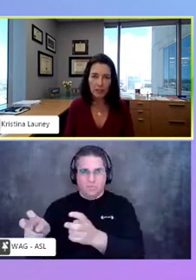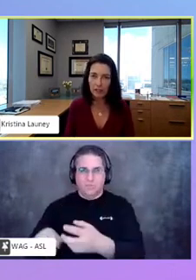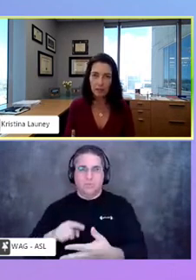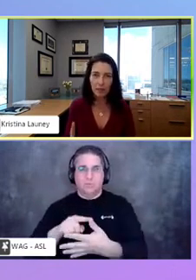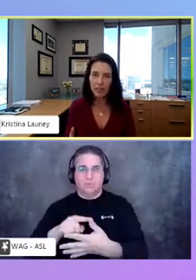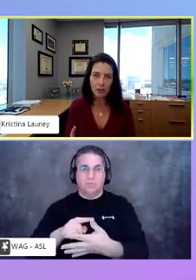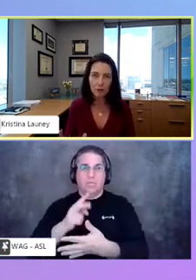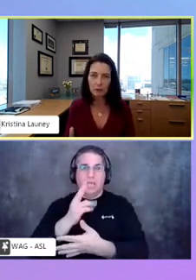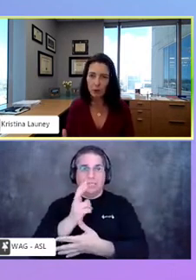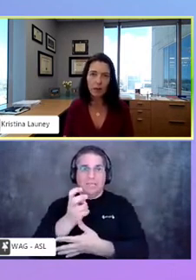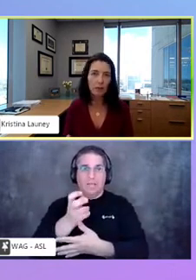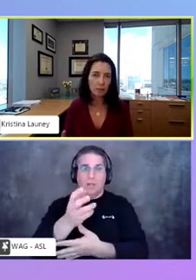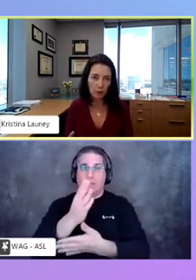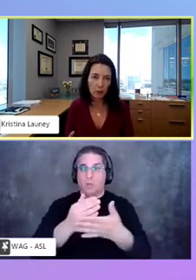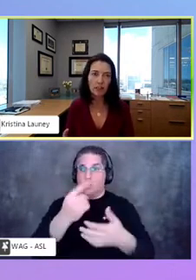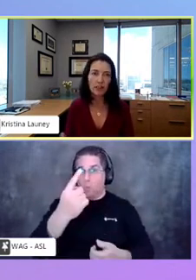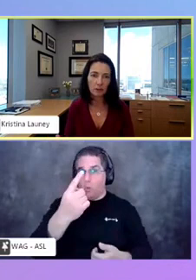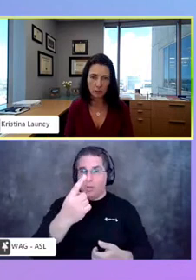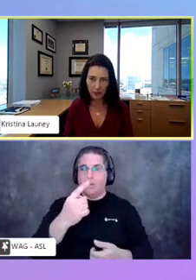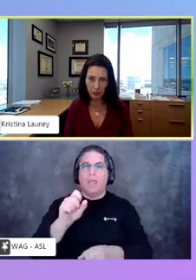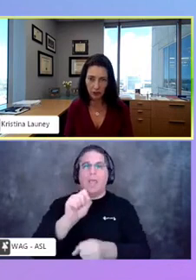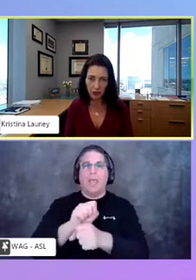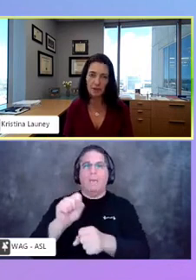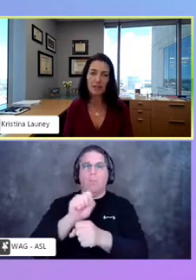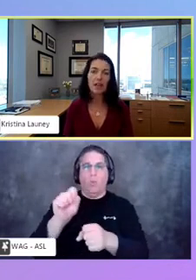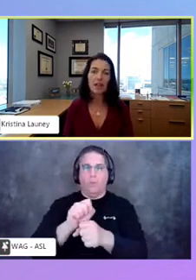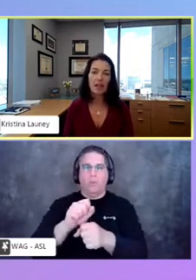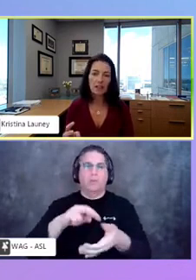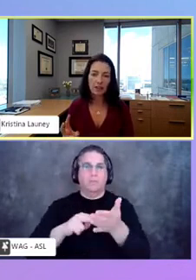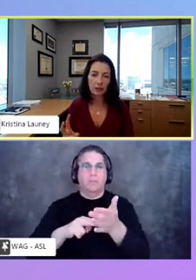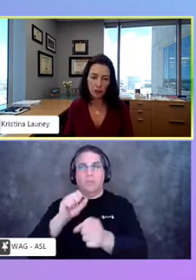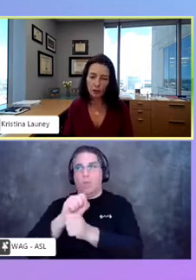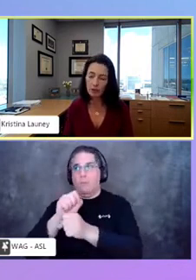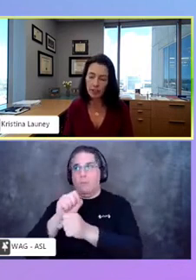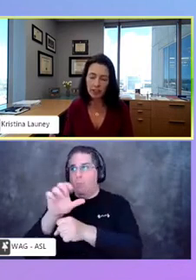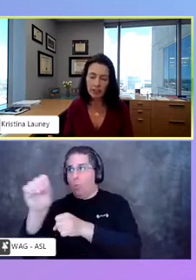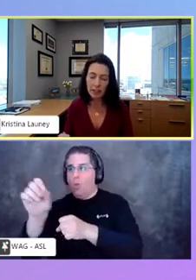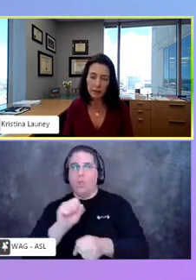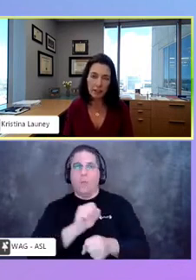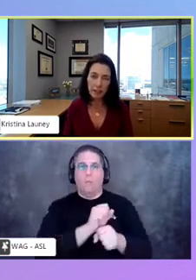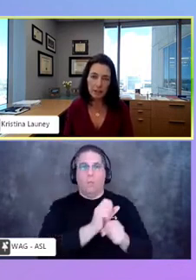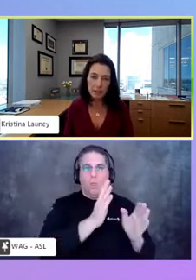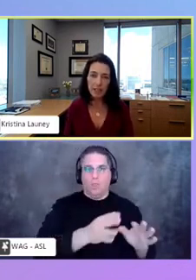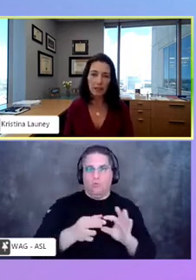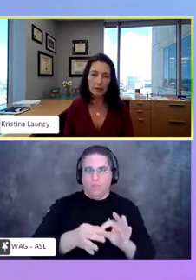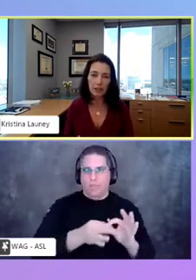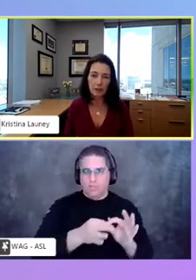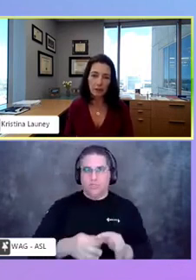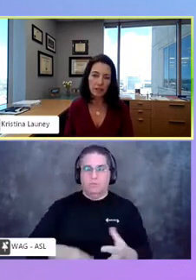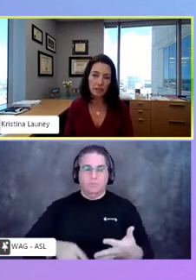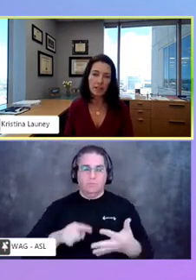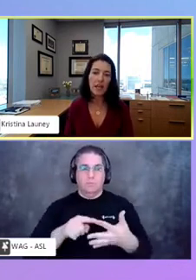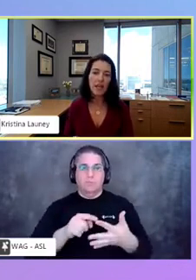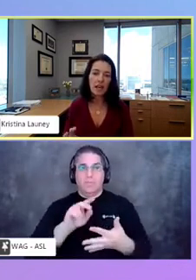in 1990. Live areas are covered by the ADA. Title 1,